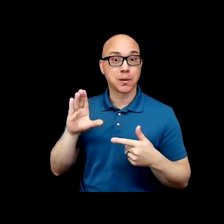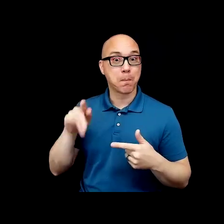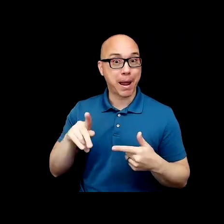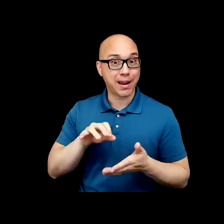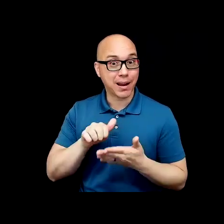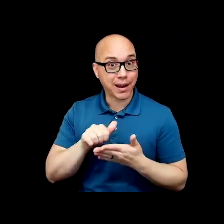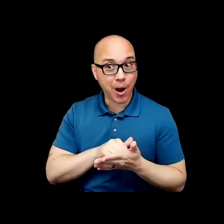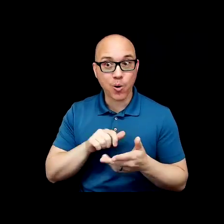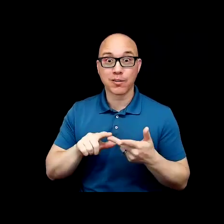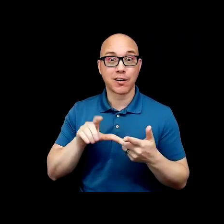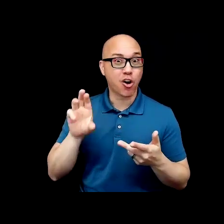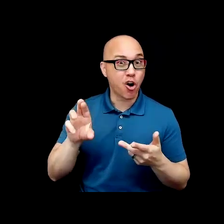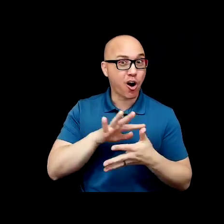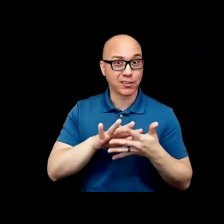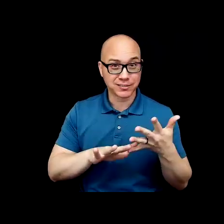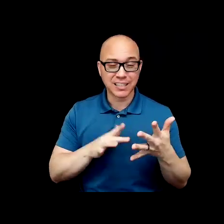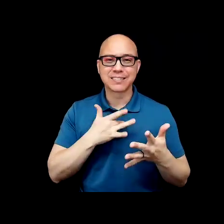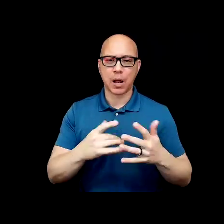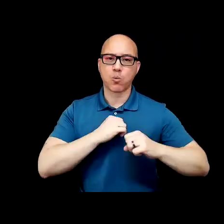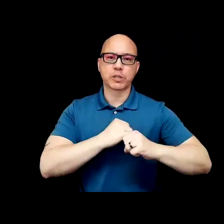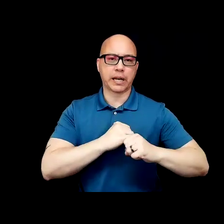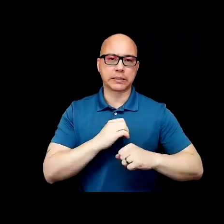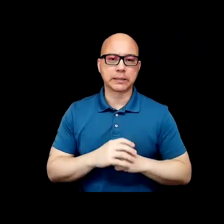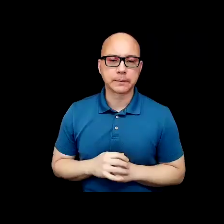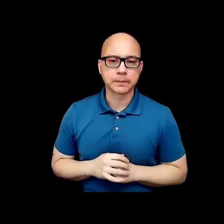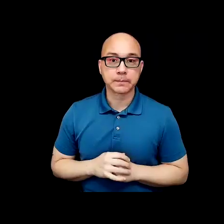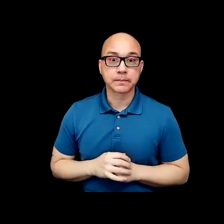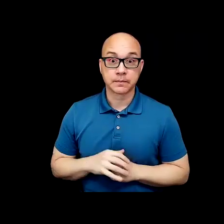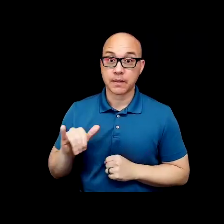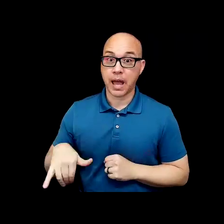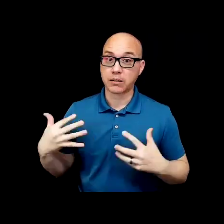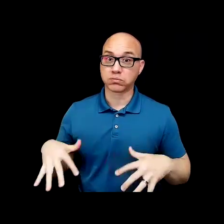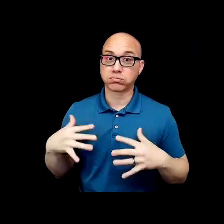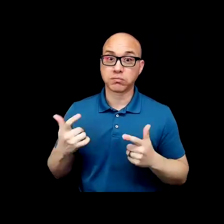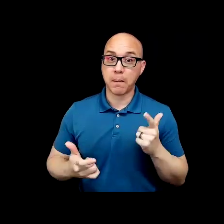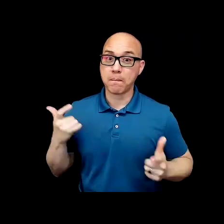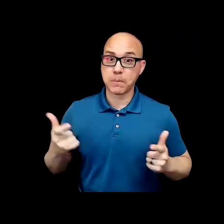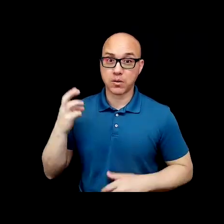they will be generally protected. This is a big reason why people choose